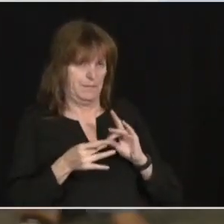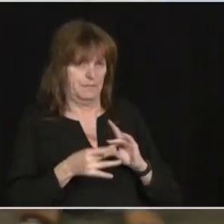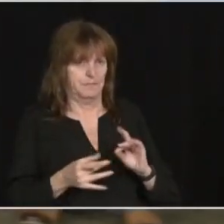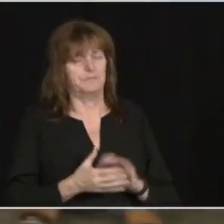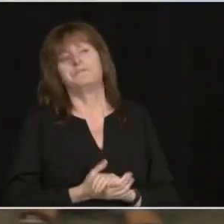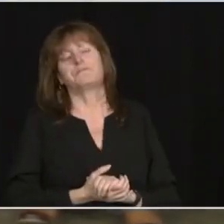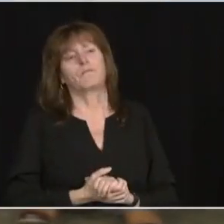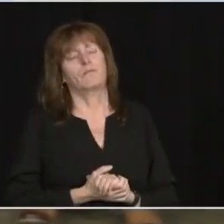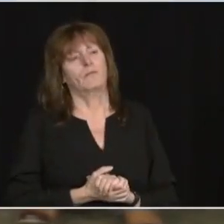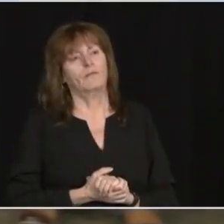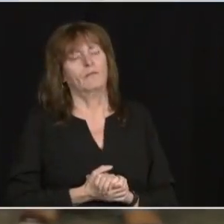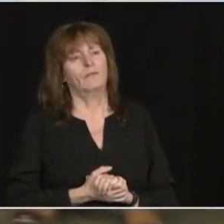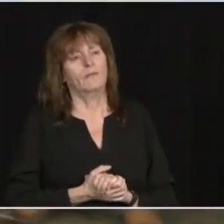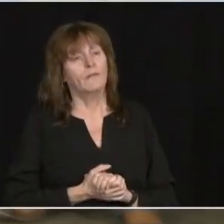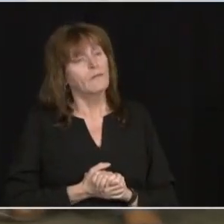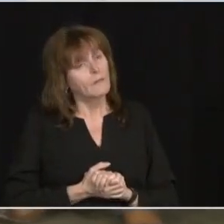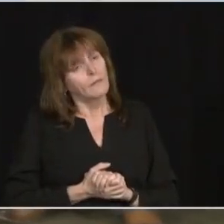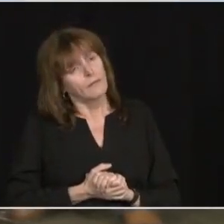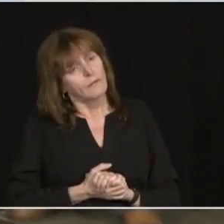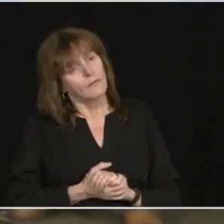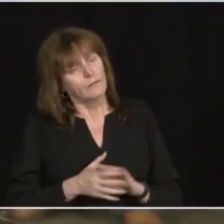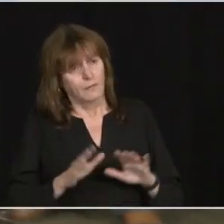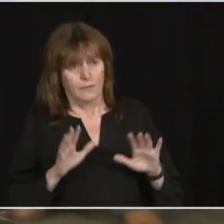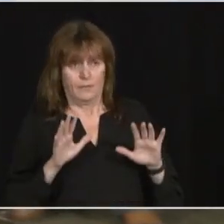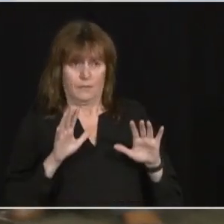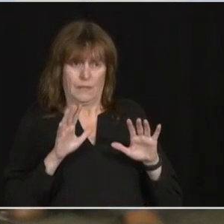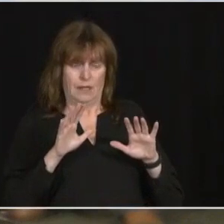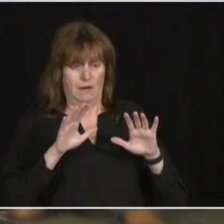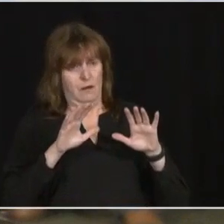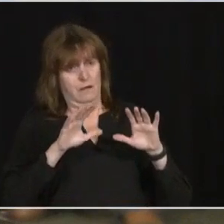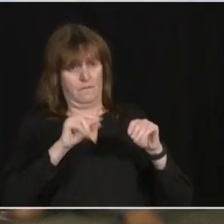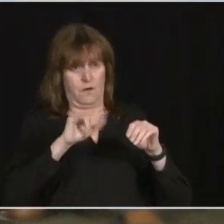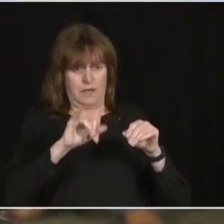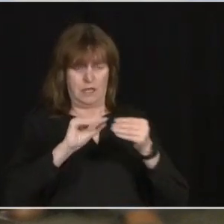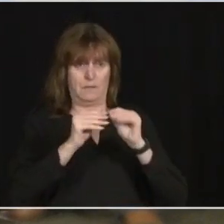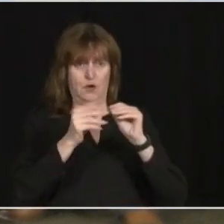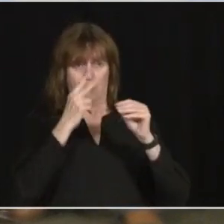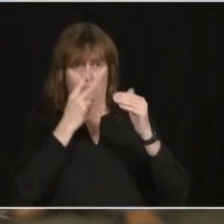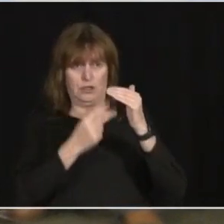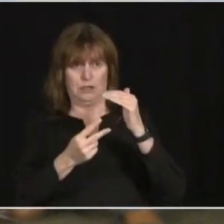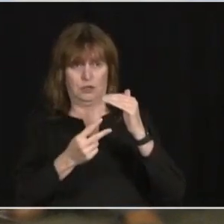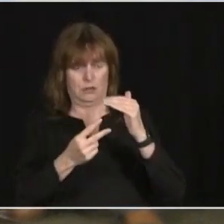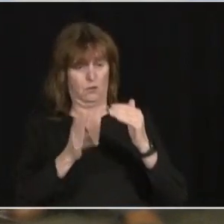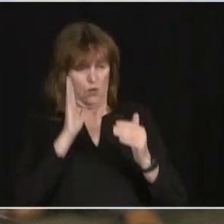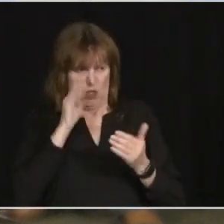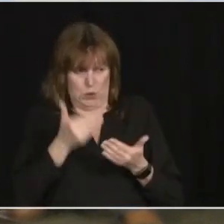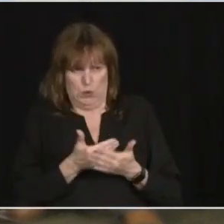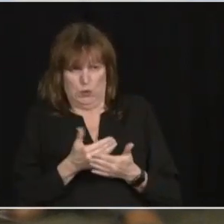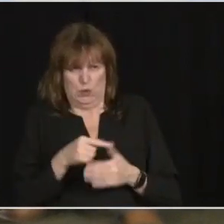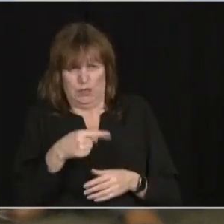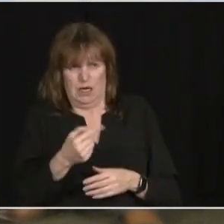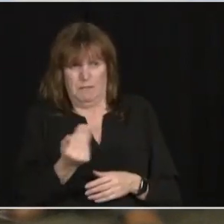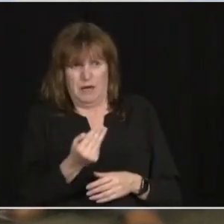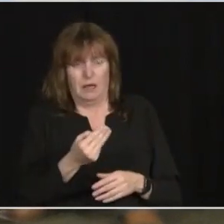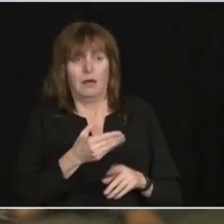will be presented on Monday, but of course we had to prepare for the worst-case scenario. We needed to